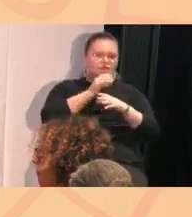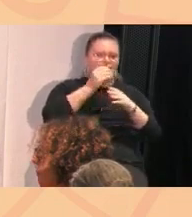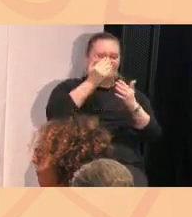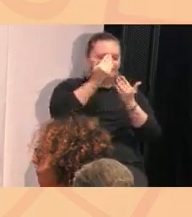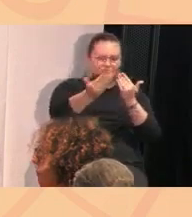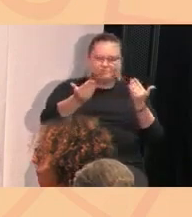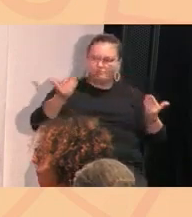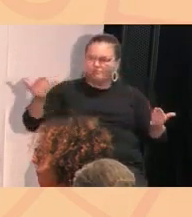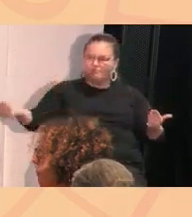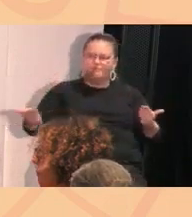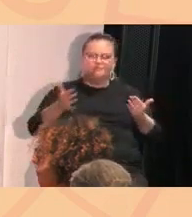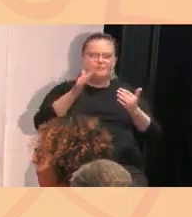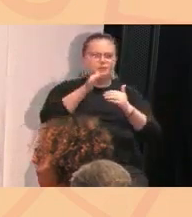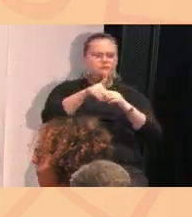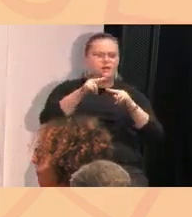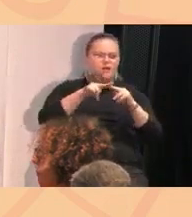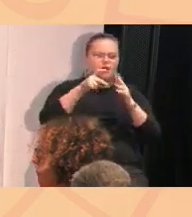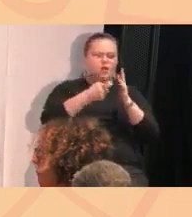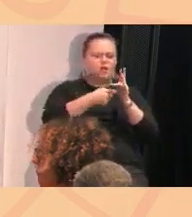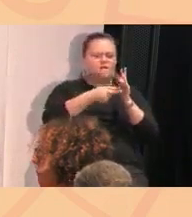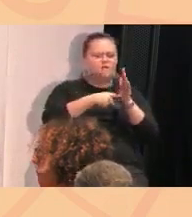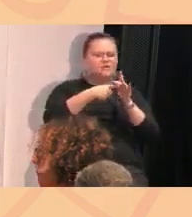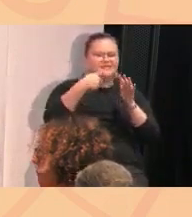for decades relating to the creation of memorials,